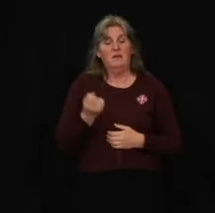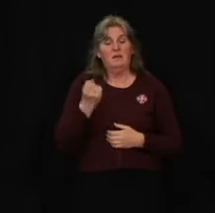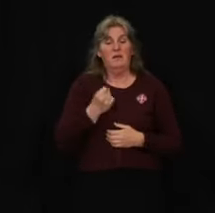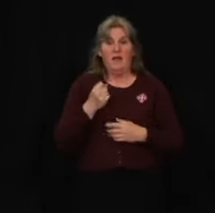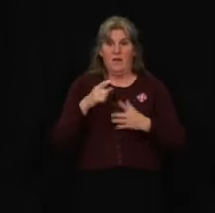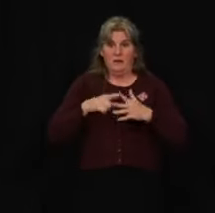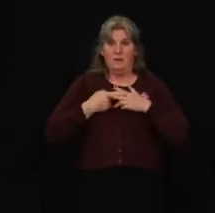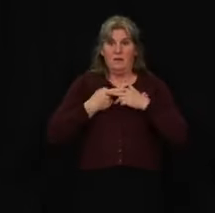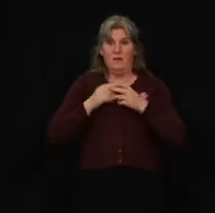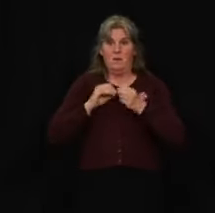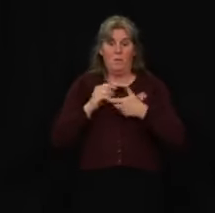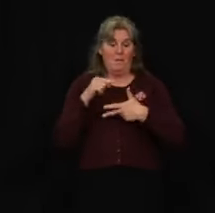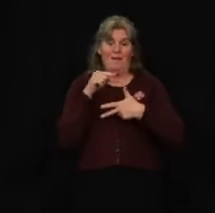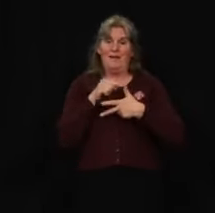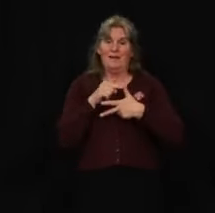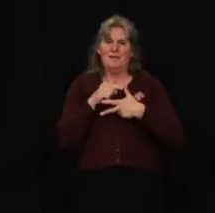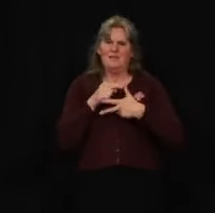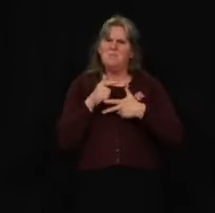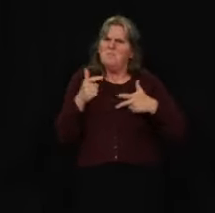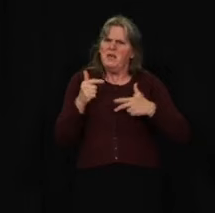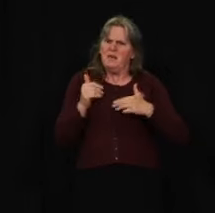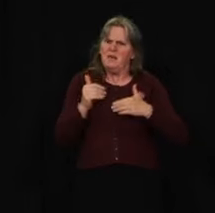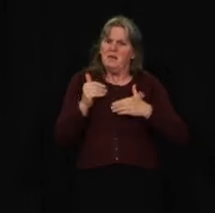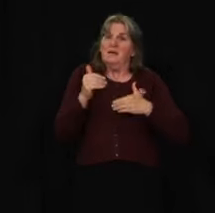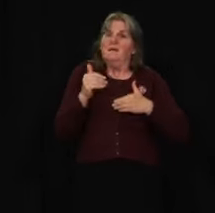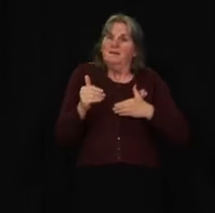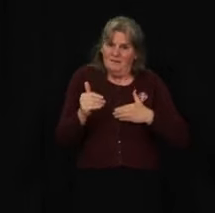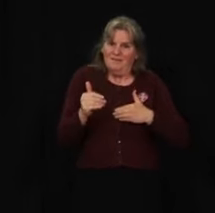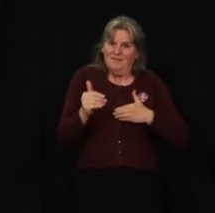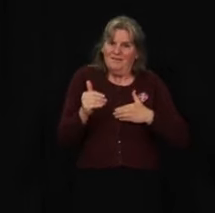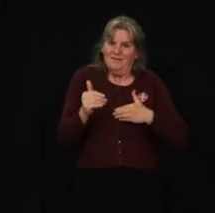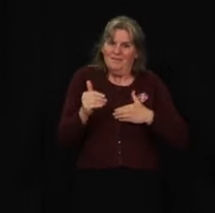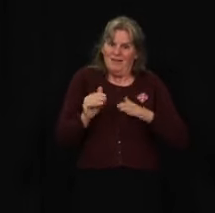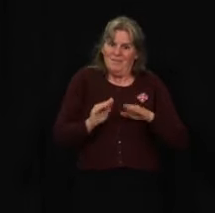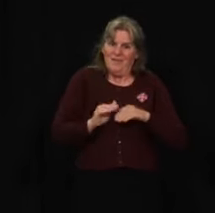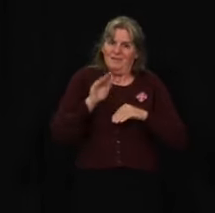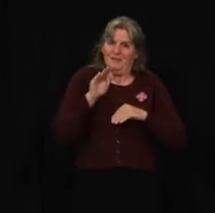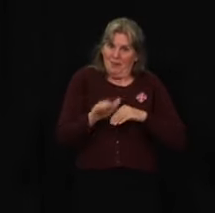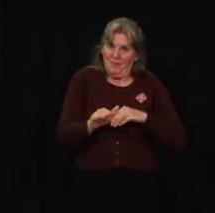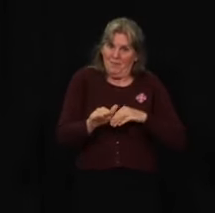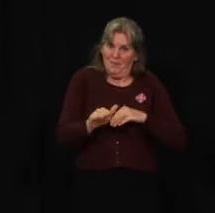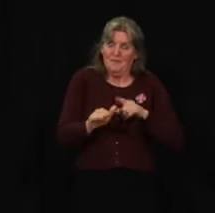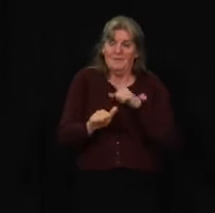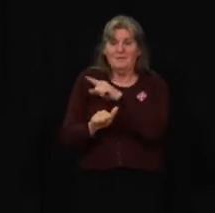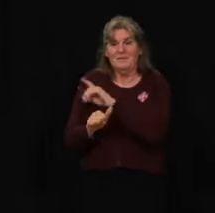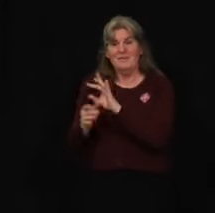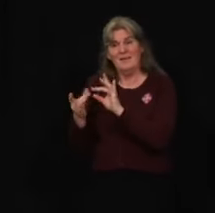Based upon the conversations we had at the forum but also individual conversations I have had with the individual chiefs